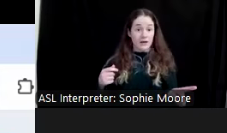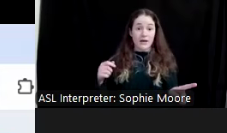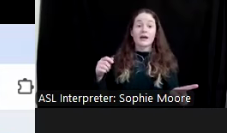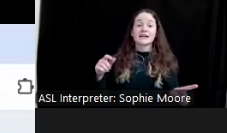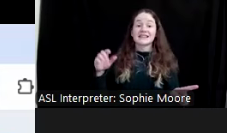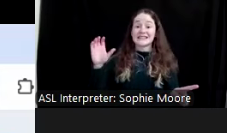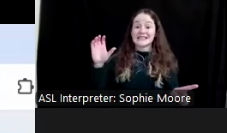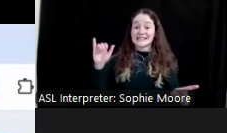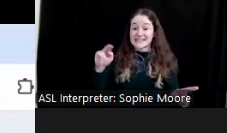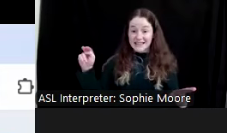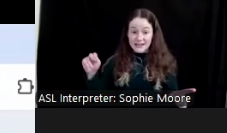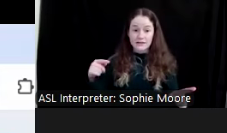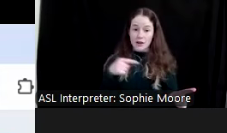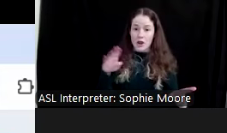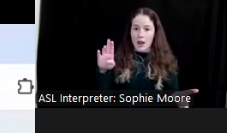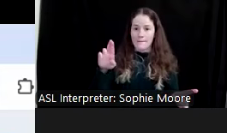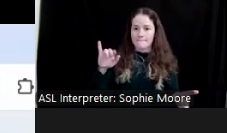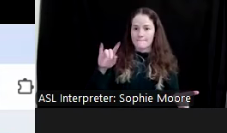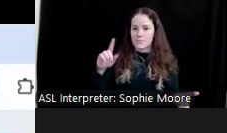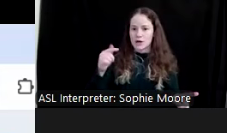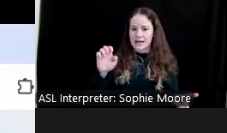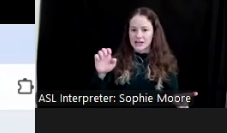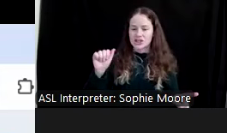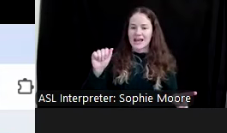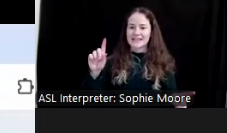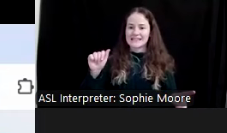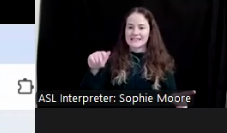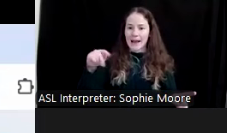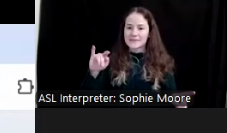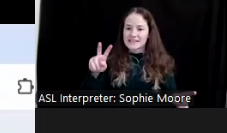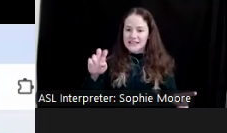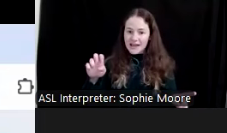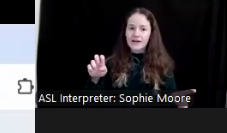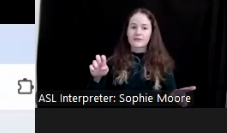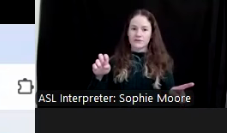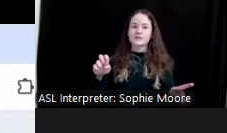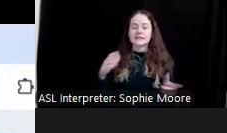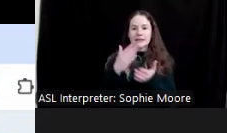where um a couple of PTs said you know what we need more adaptive opportunities here and they just went out and started